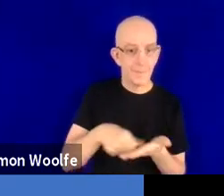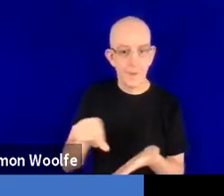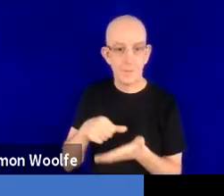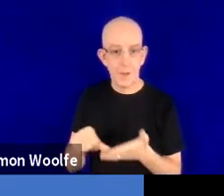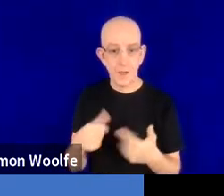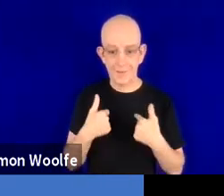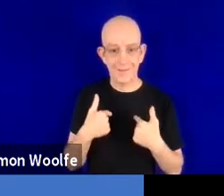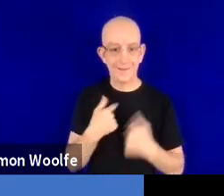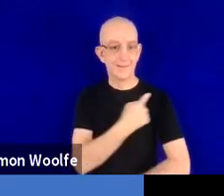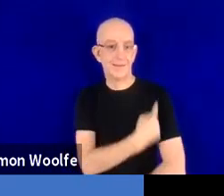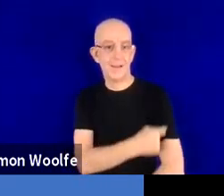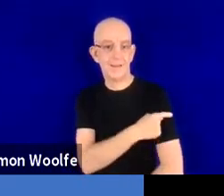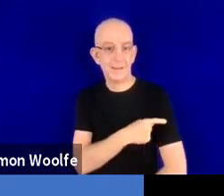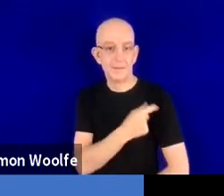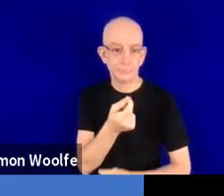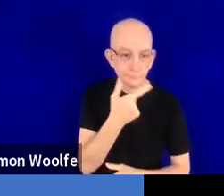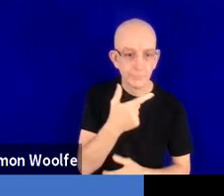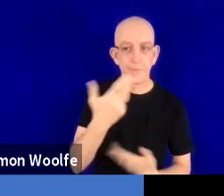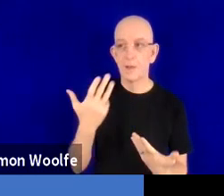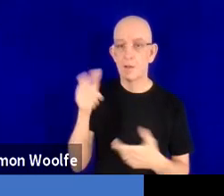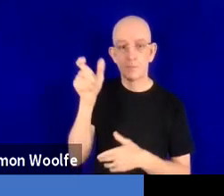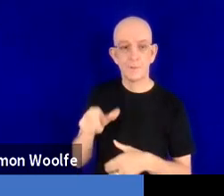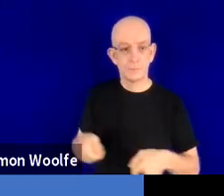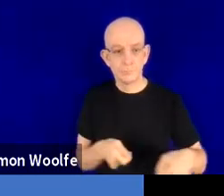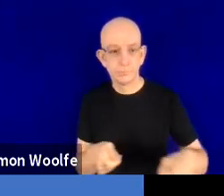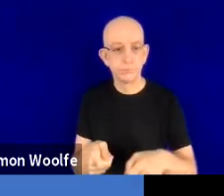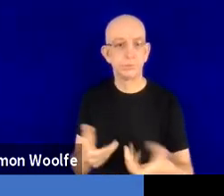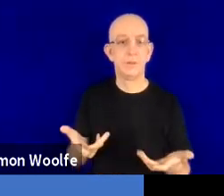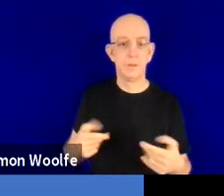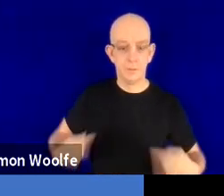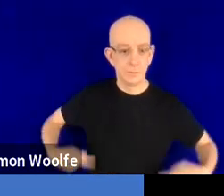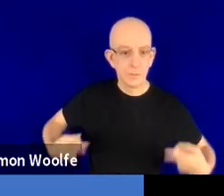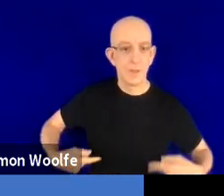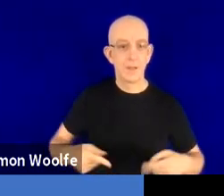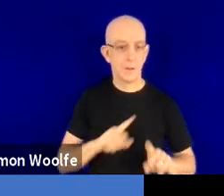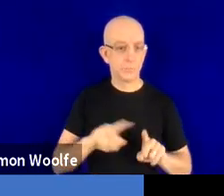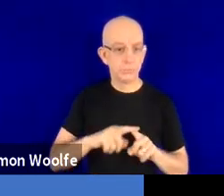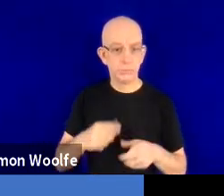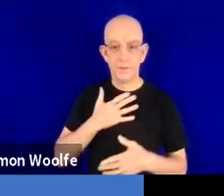Now obviously, both of these are, there is a significant diversity amongst persons with disabilities